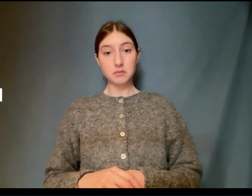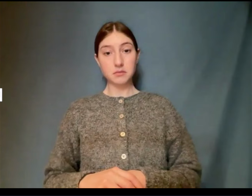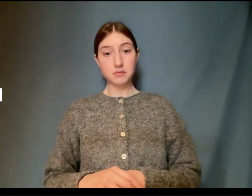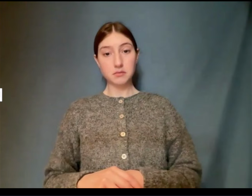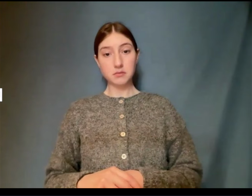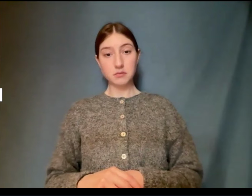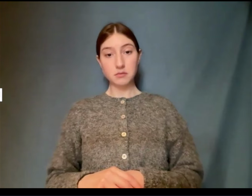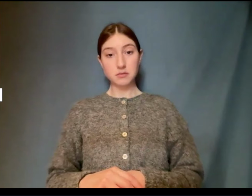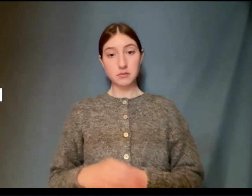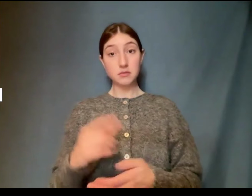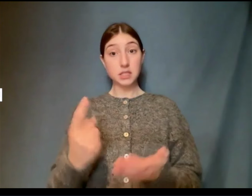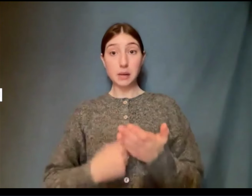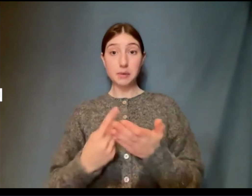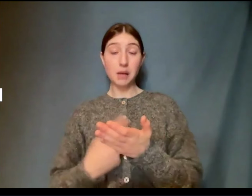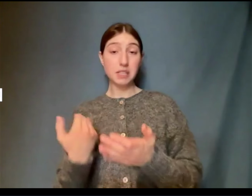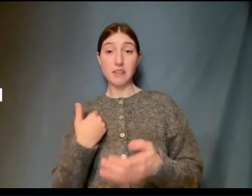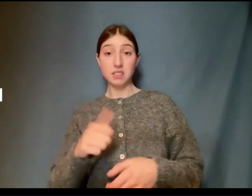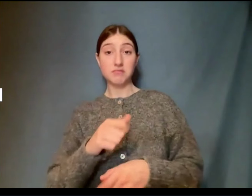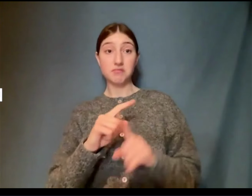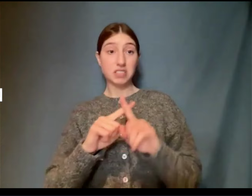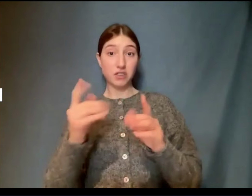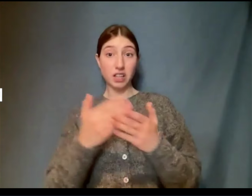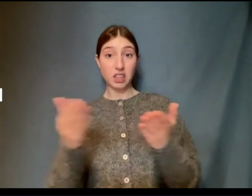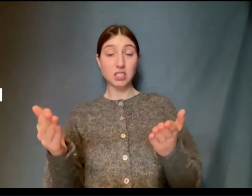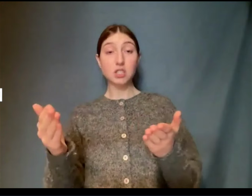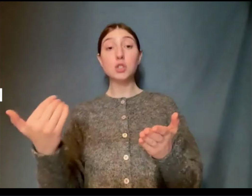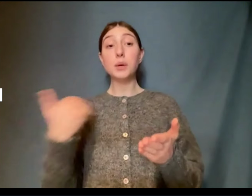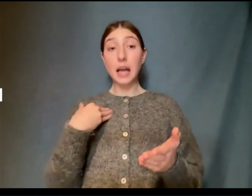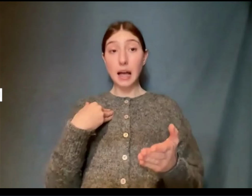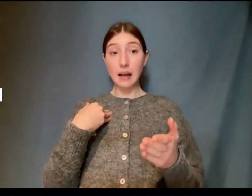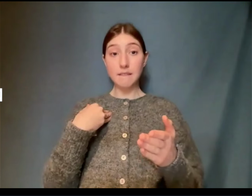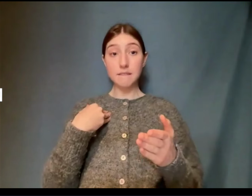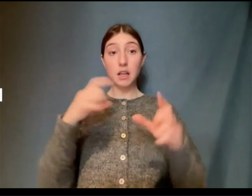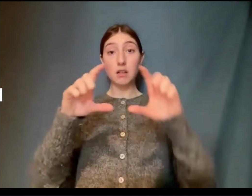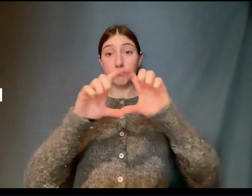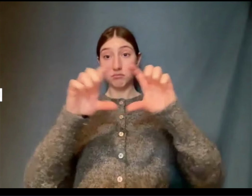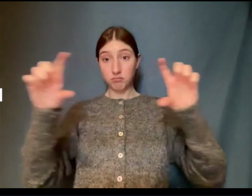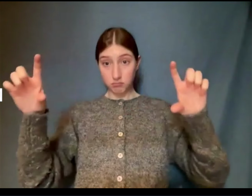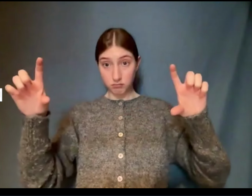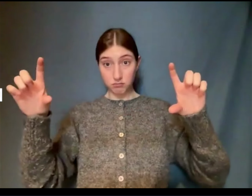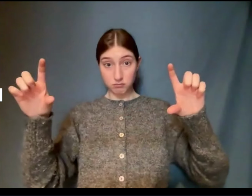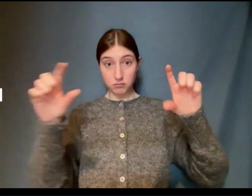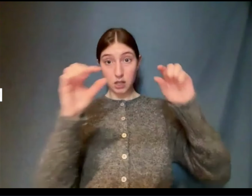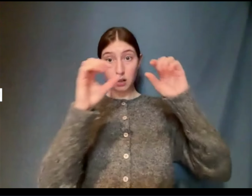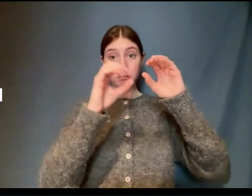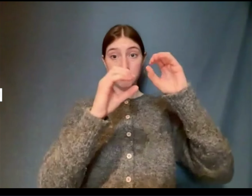so we have a phosphate group forming a polar head, which is what we see here. And then we have the